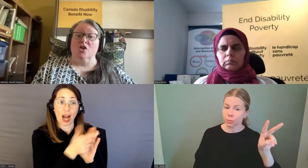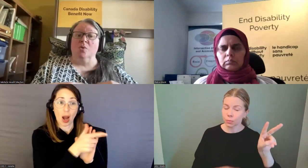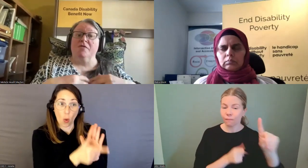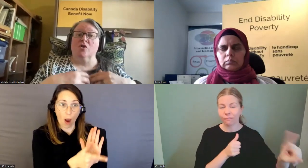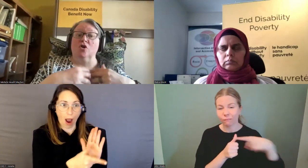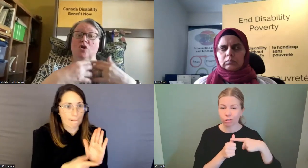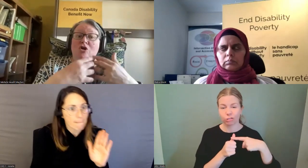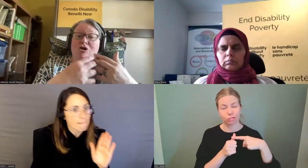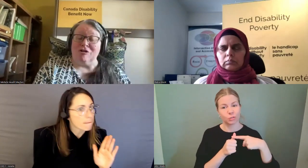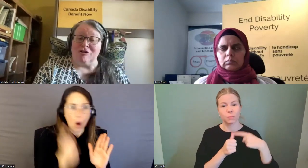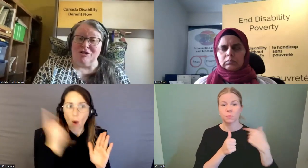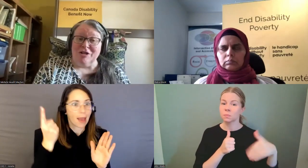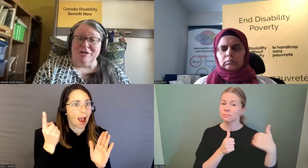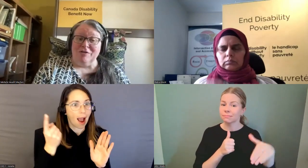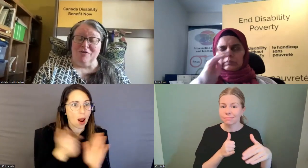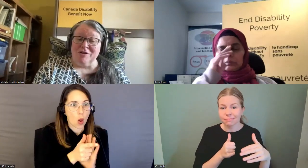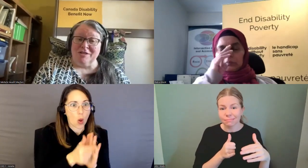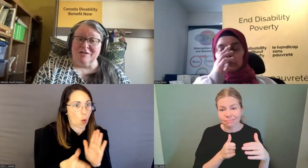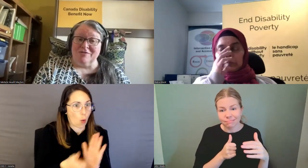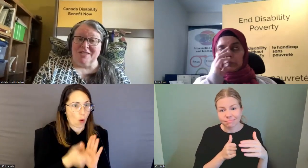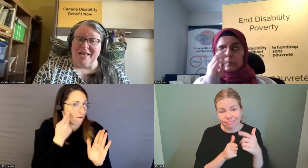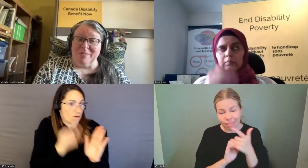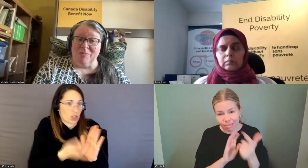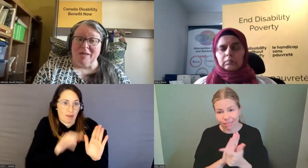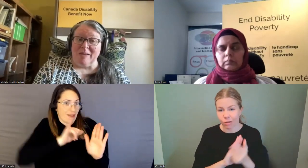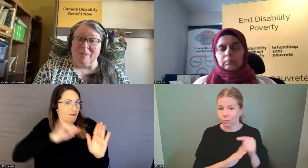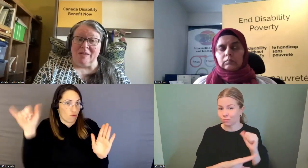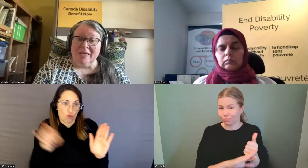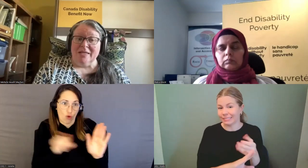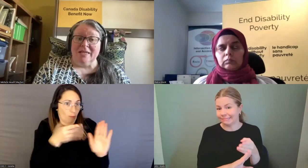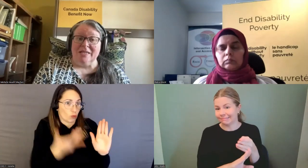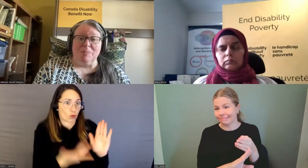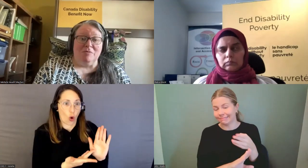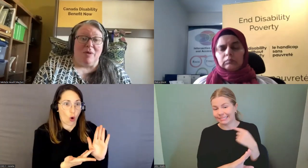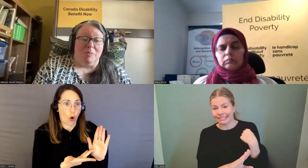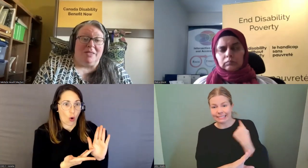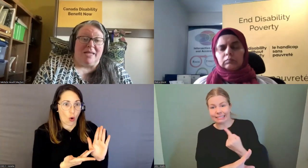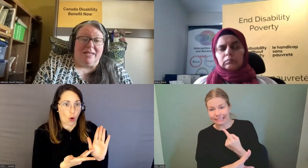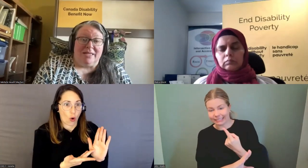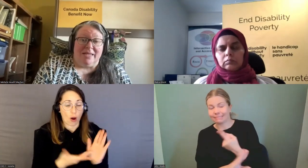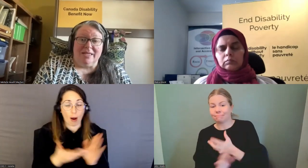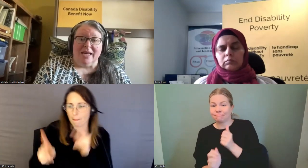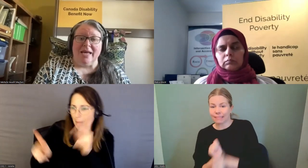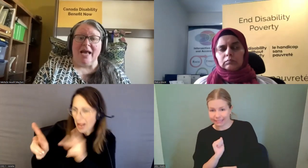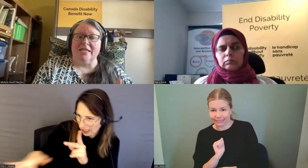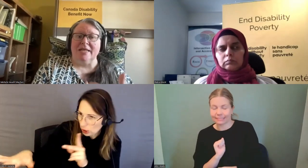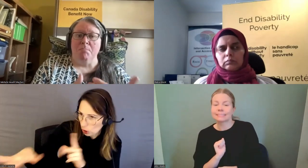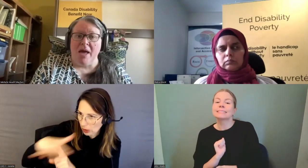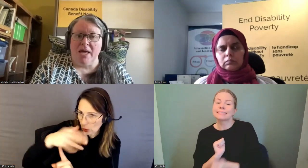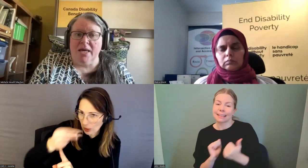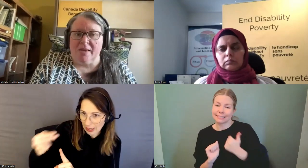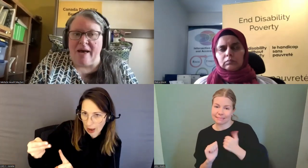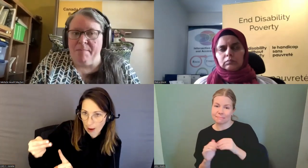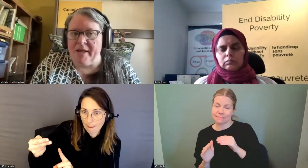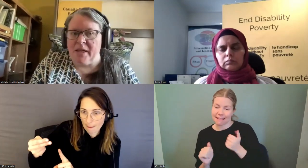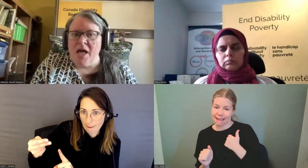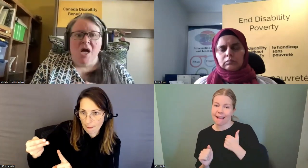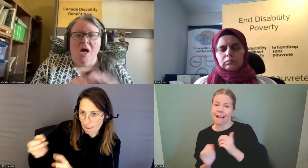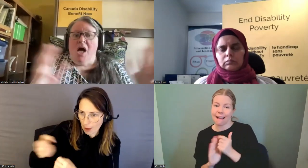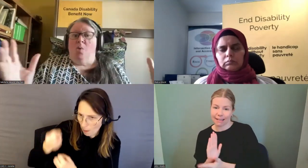SO THE VOICES OF DISABLED PEOPLE NEED TO BE REPRESENTED IN ACTUALLY MAKING THAT BILL.